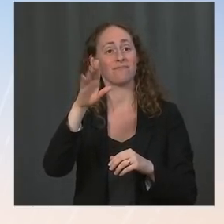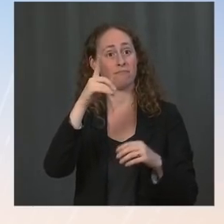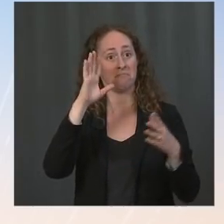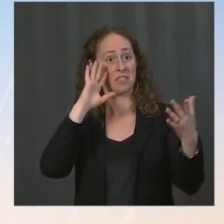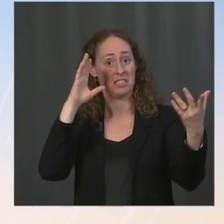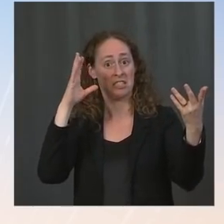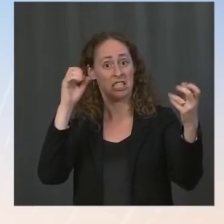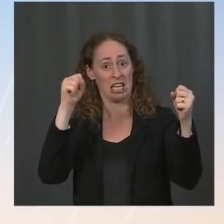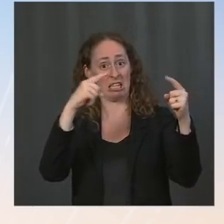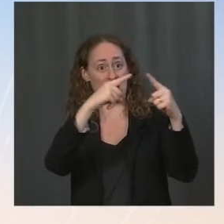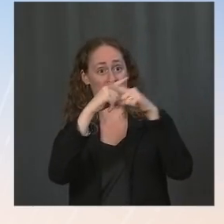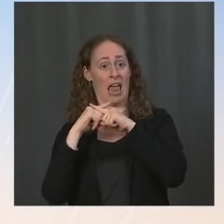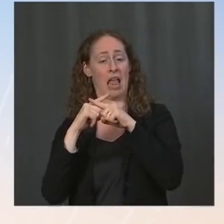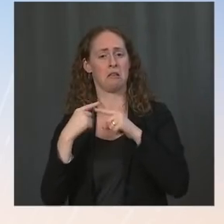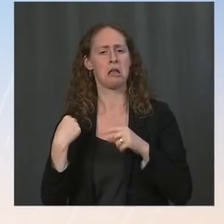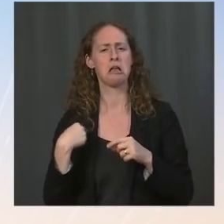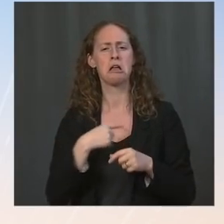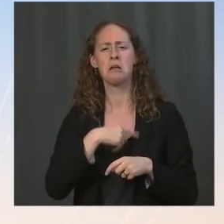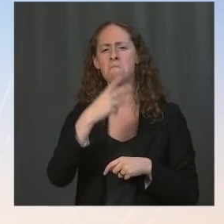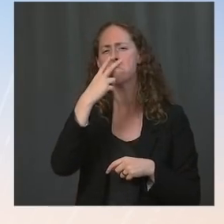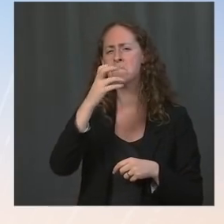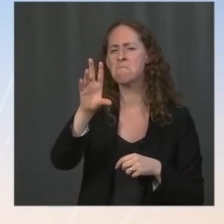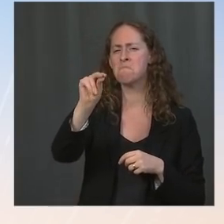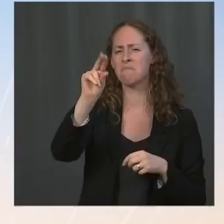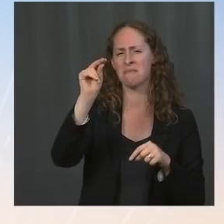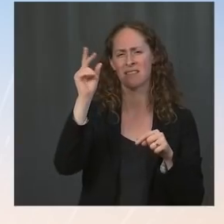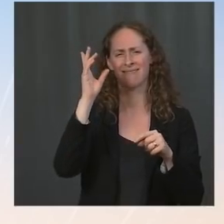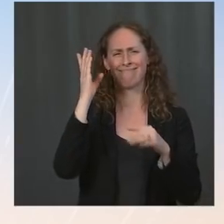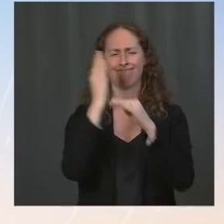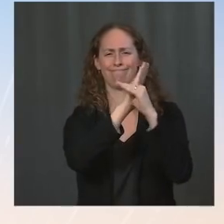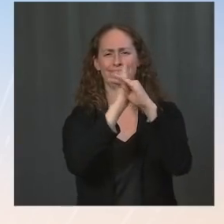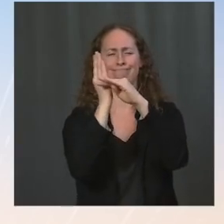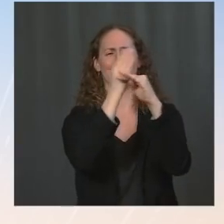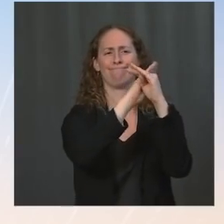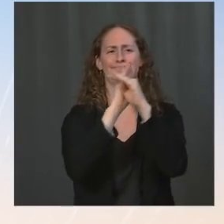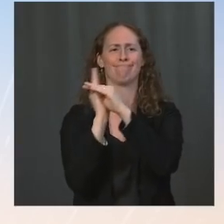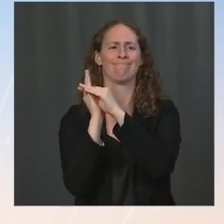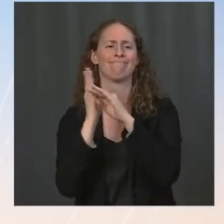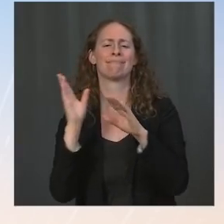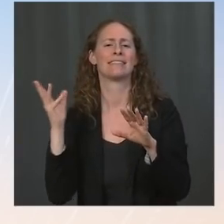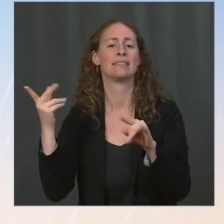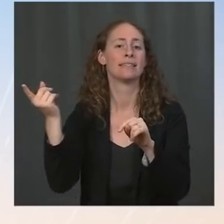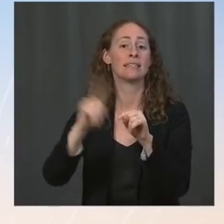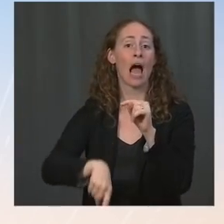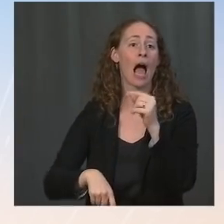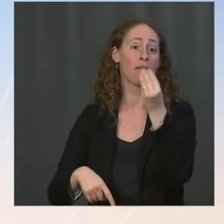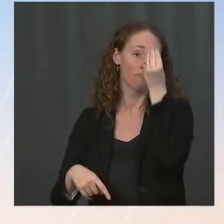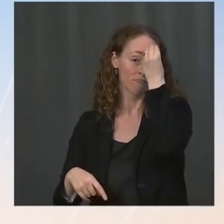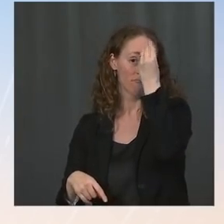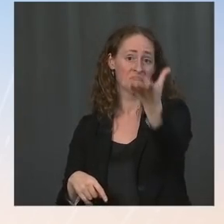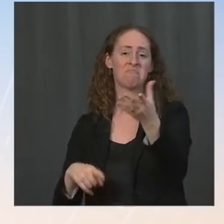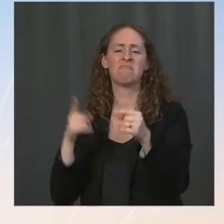but that is not a capability that we have assessed to be the case at this point in time. There's a difference between the threat